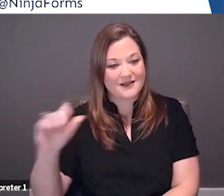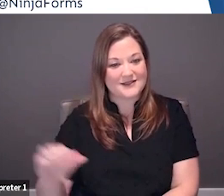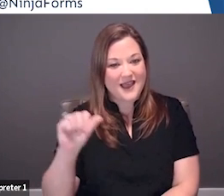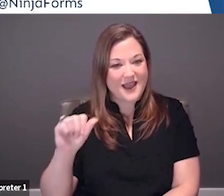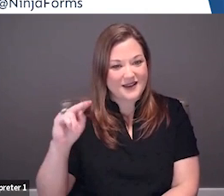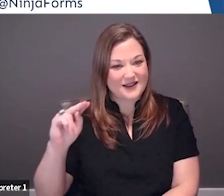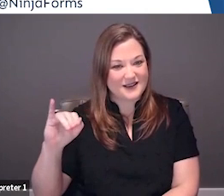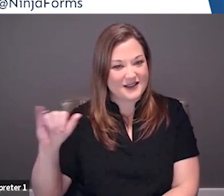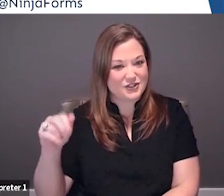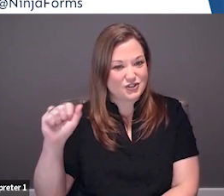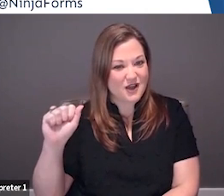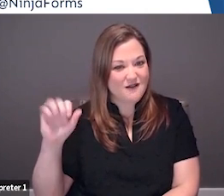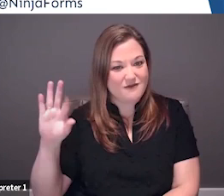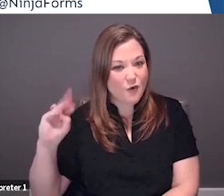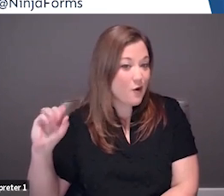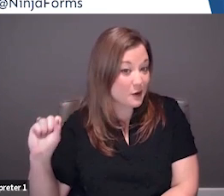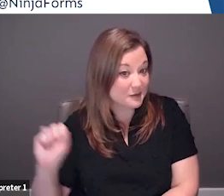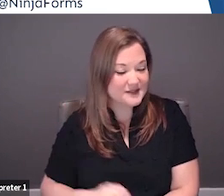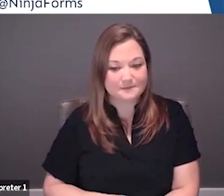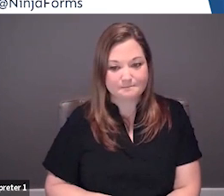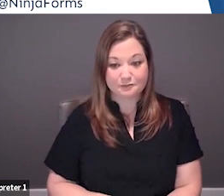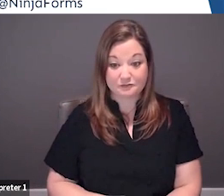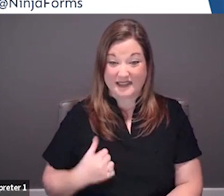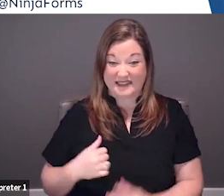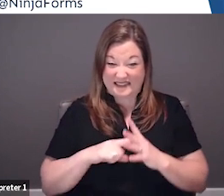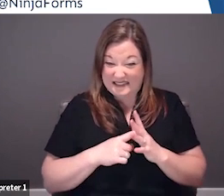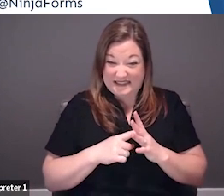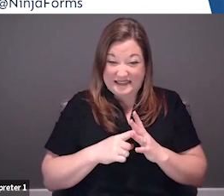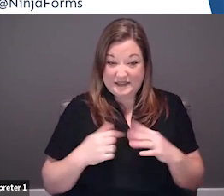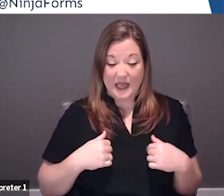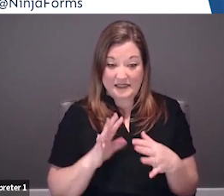If you missed it when I first said this at the very beginning, if you weren't in yet,